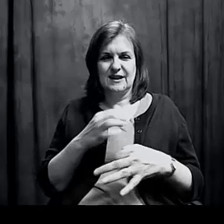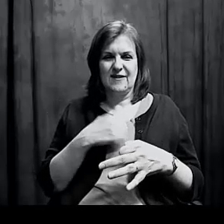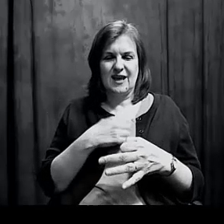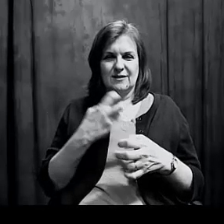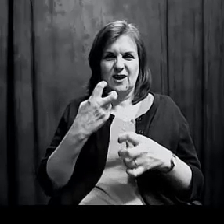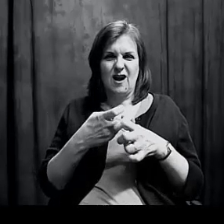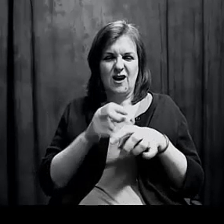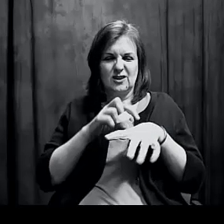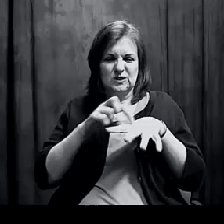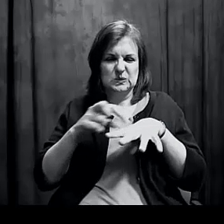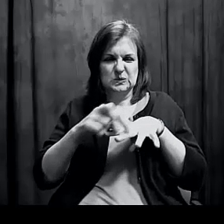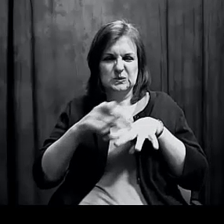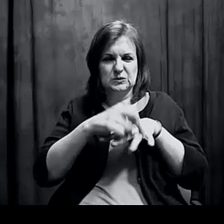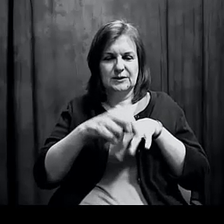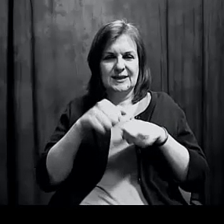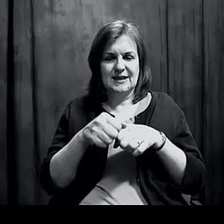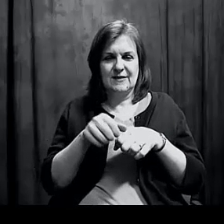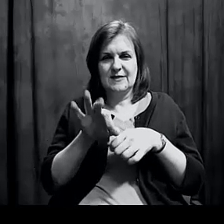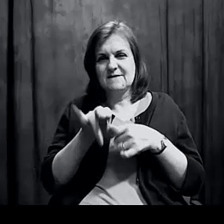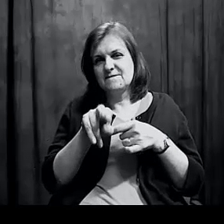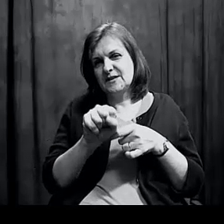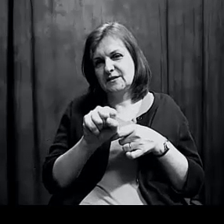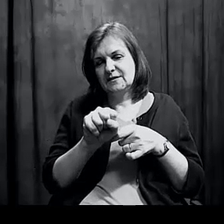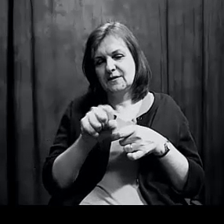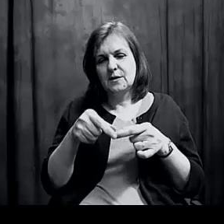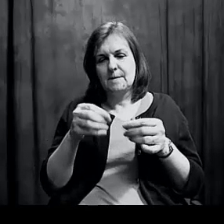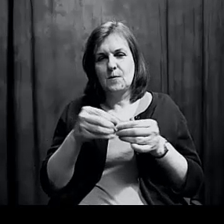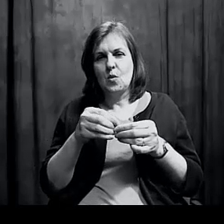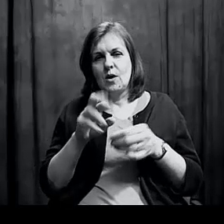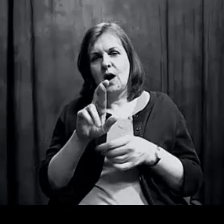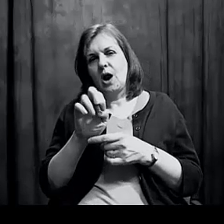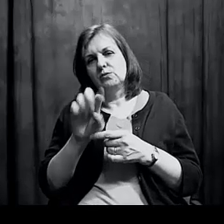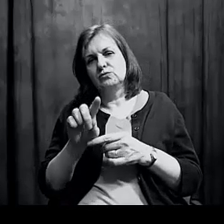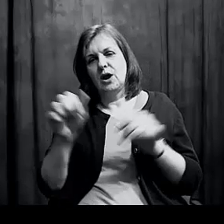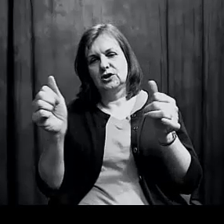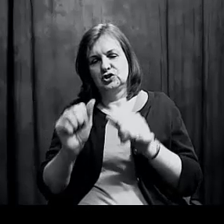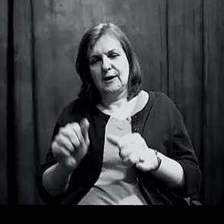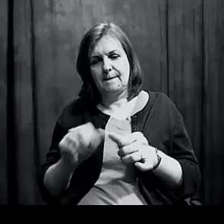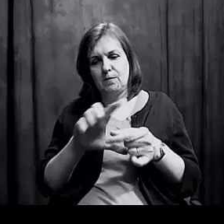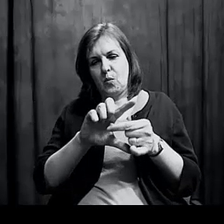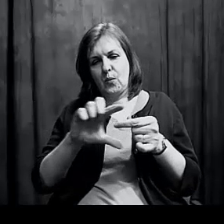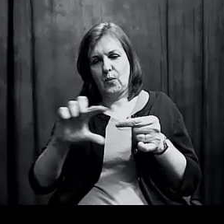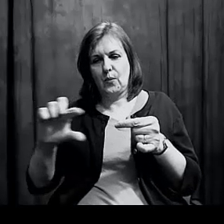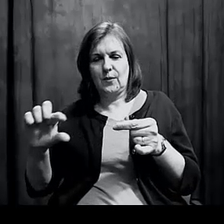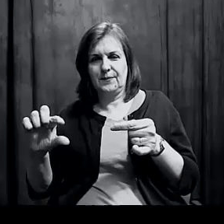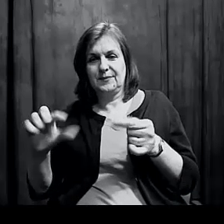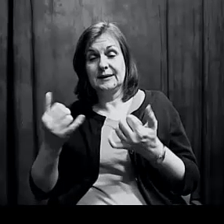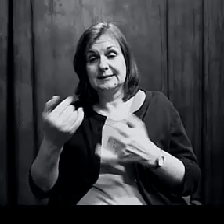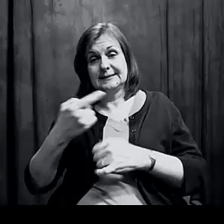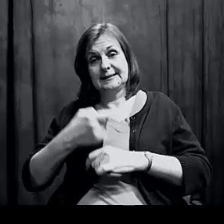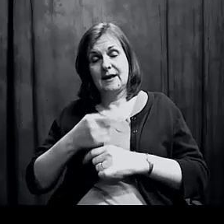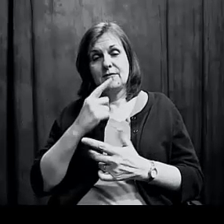these kind of spiky fins associated with them they are much more rod shaped and we've looked at them before